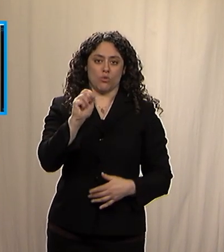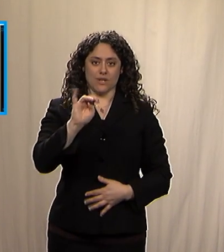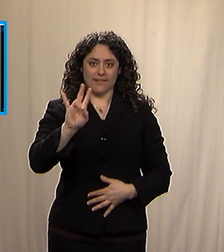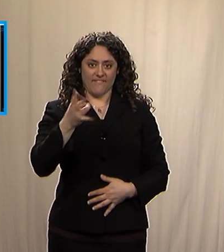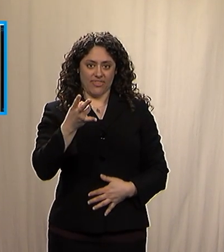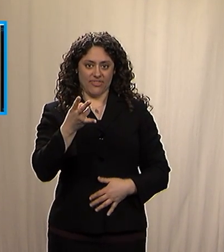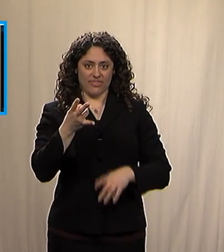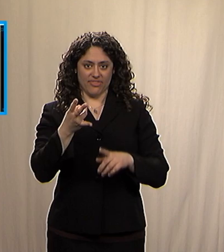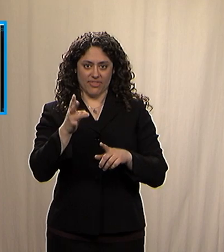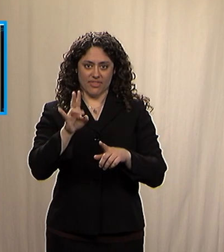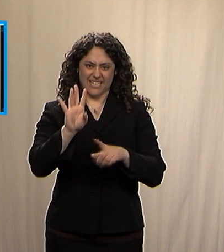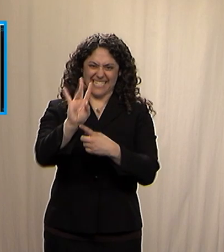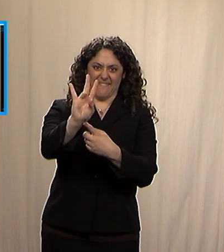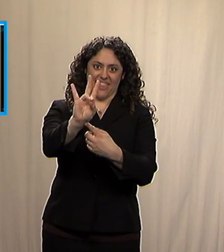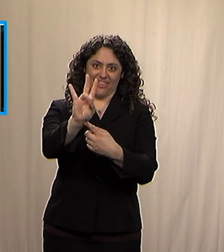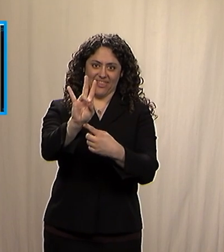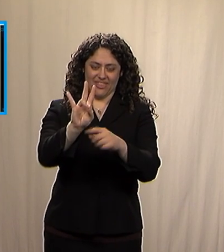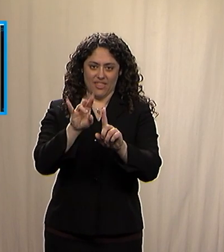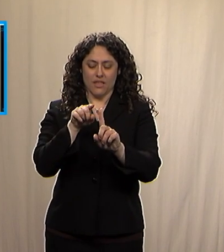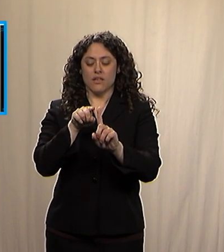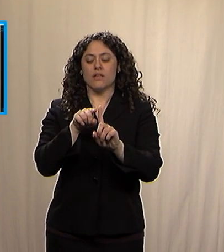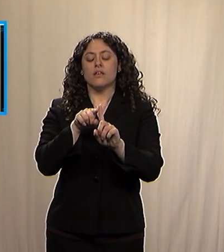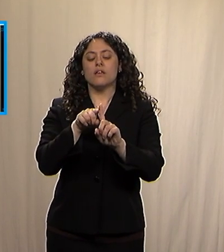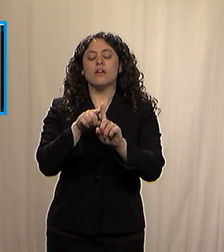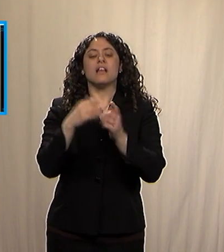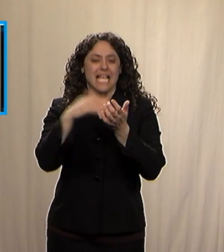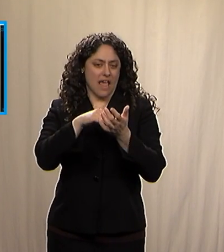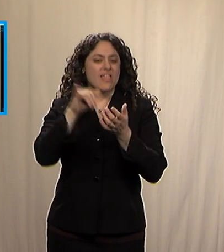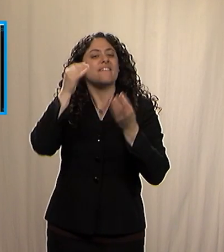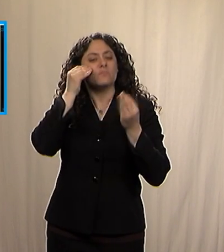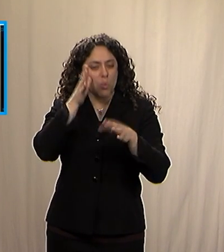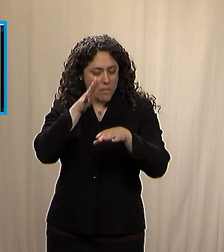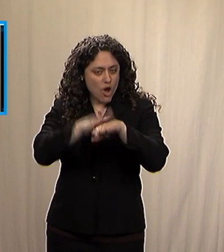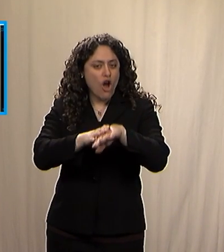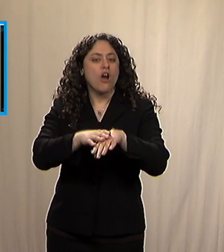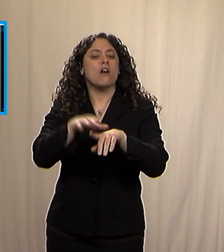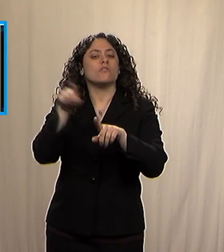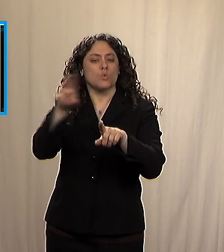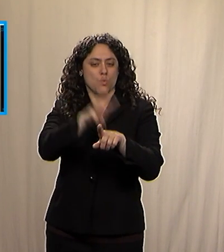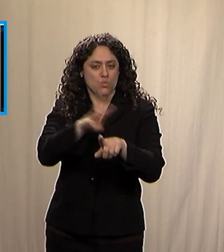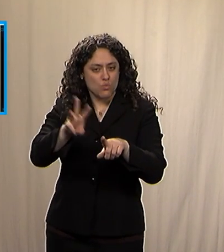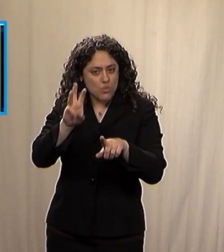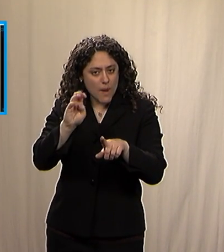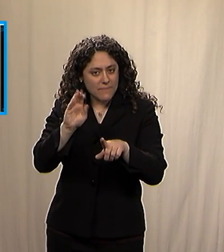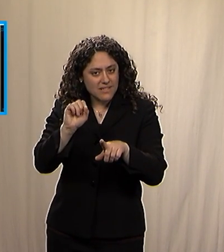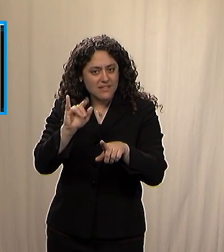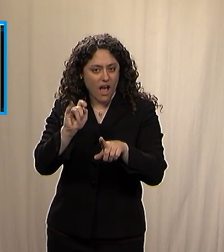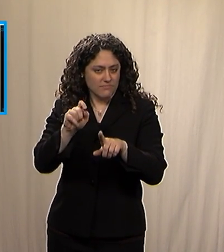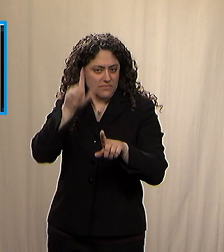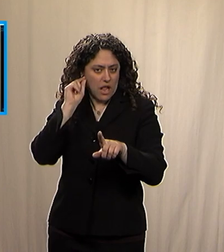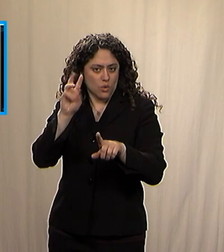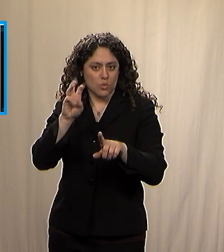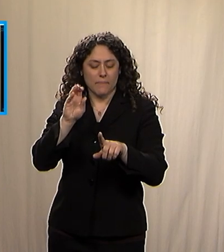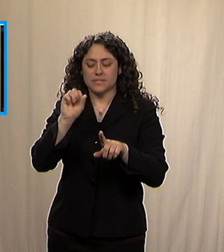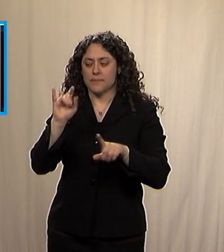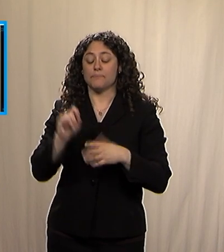And that information will be available again on Gallaudet's website. Number four, Hillary will send the PowerPoints